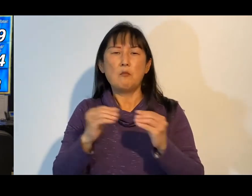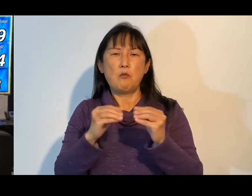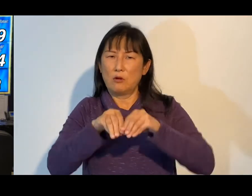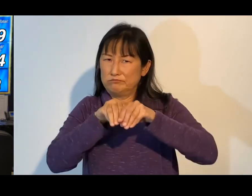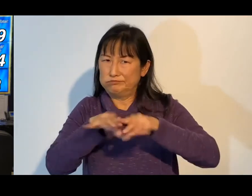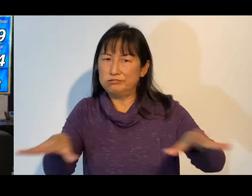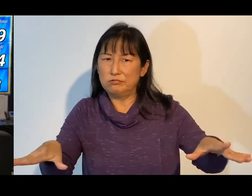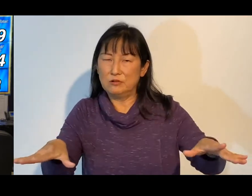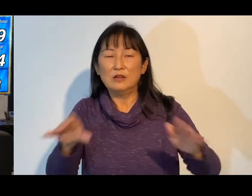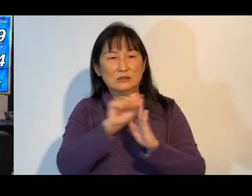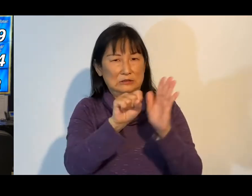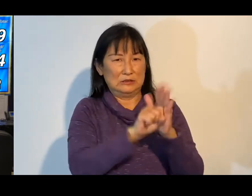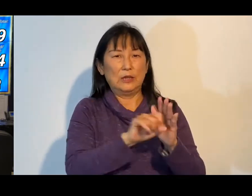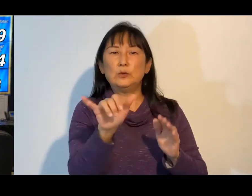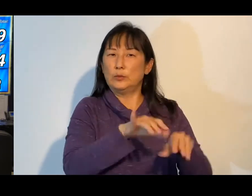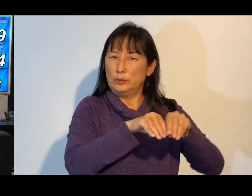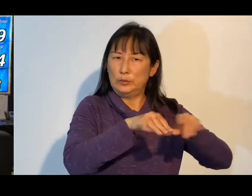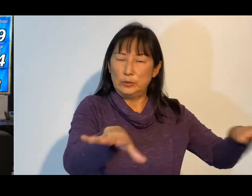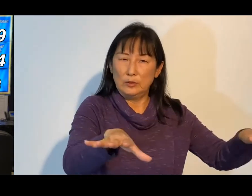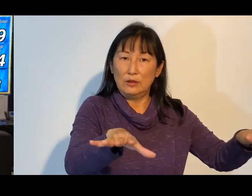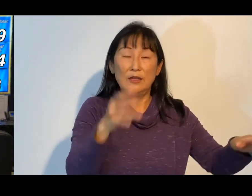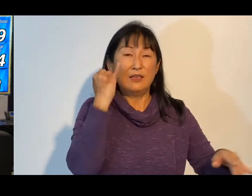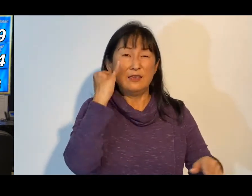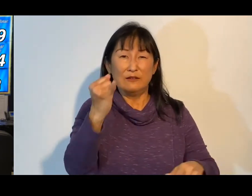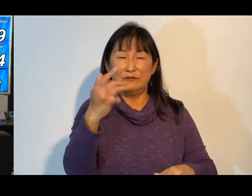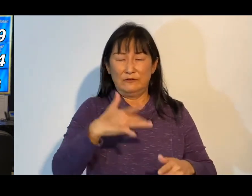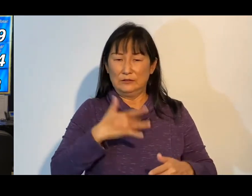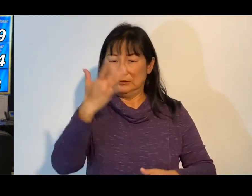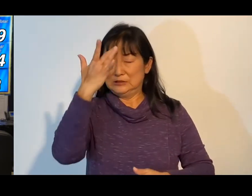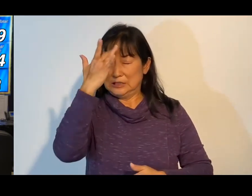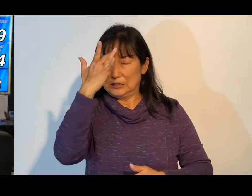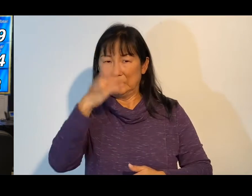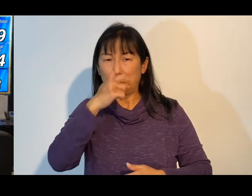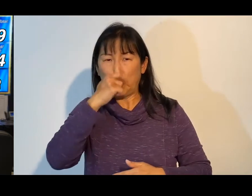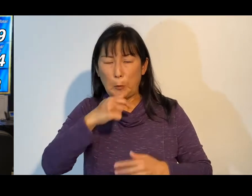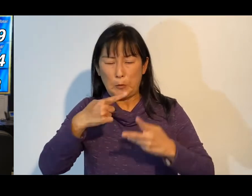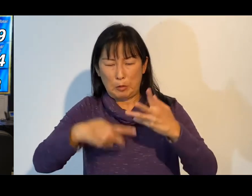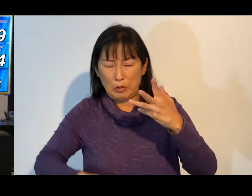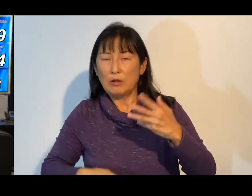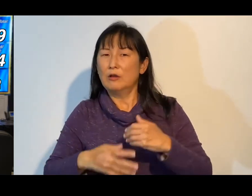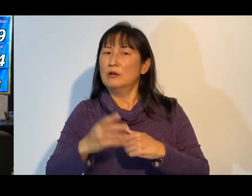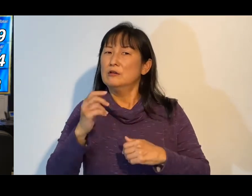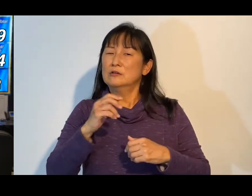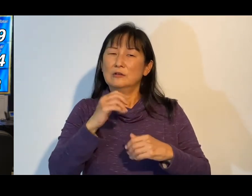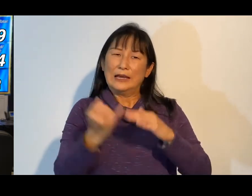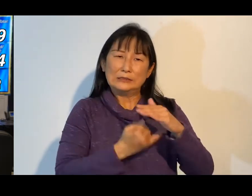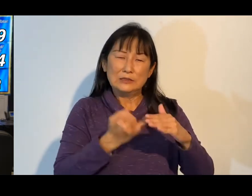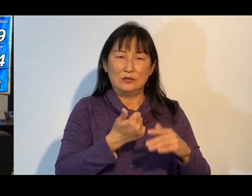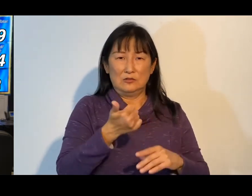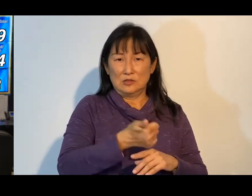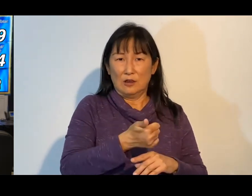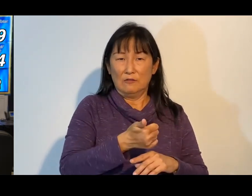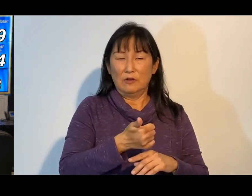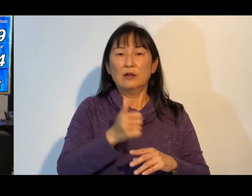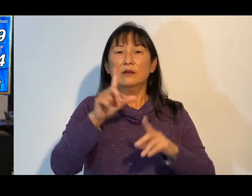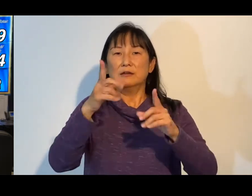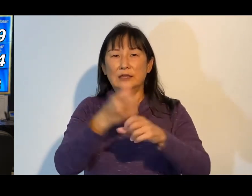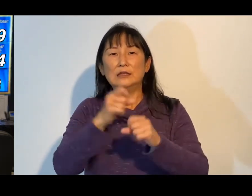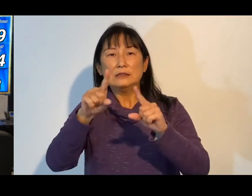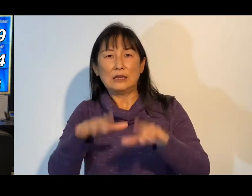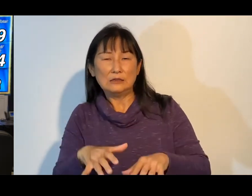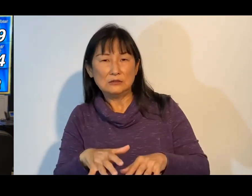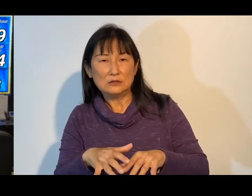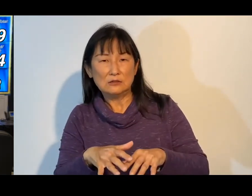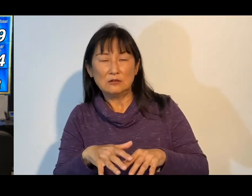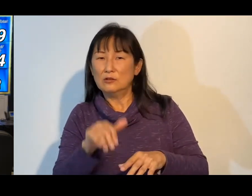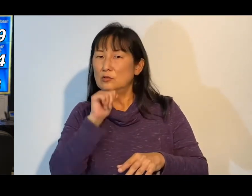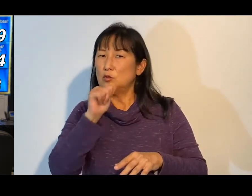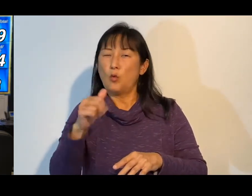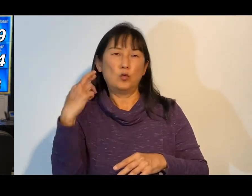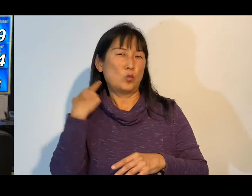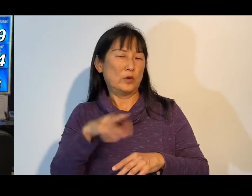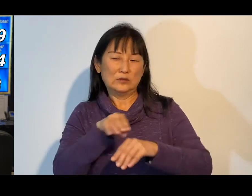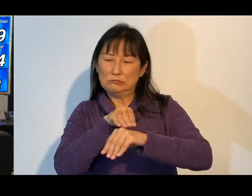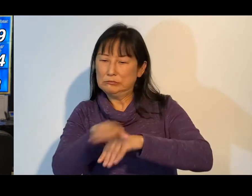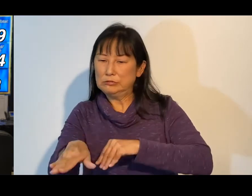If you have symptoms, isolate yourself immediately and arrange to be tested for COVID-19. Don’t risk getting your friends and loved ones sick. You can call your doctor to order a test and get